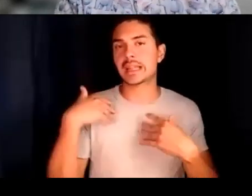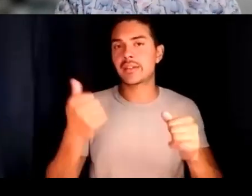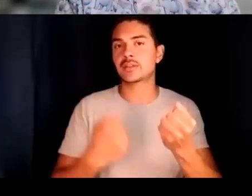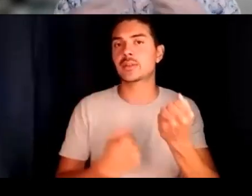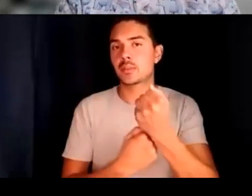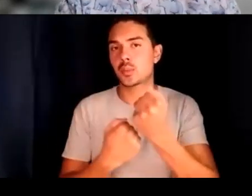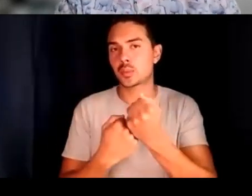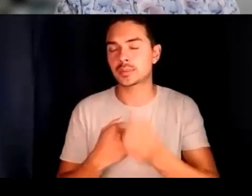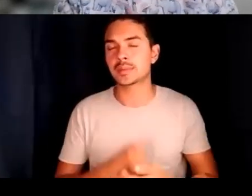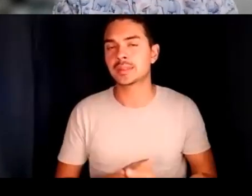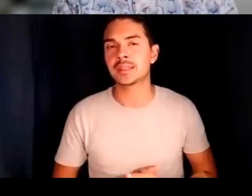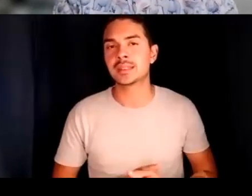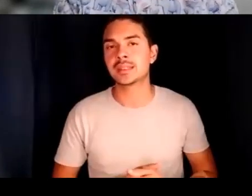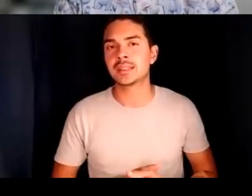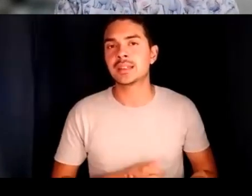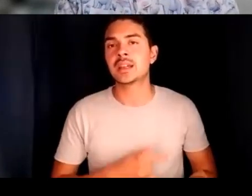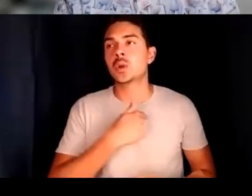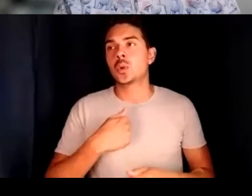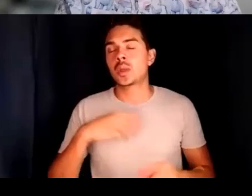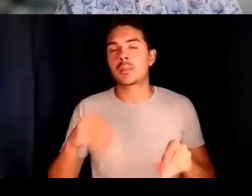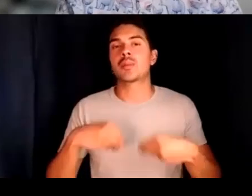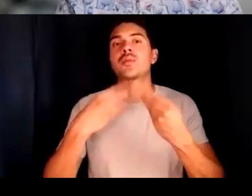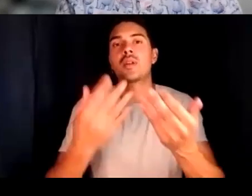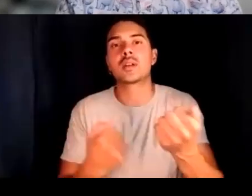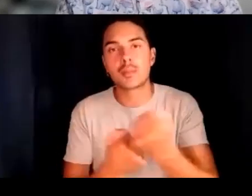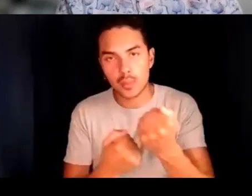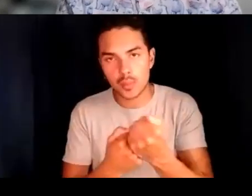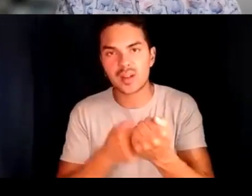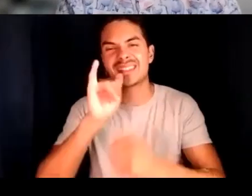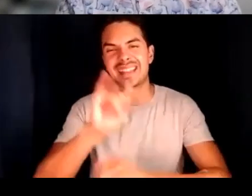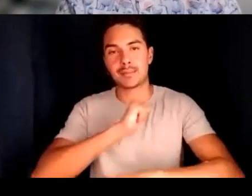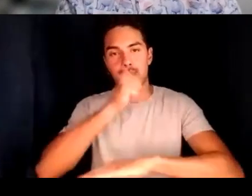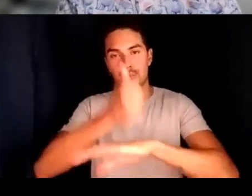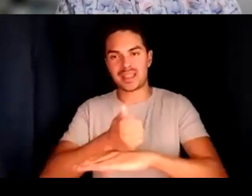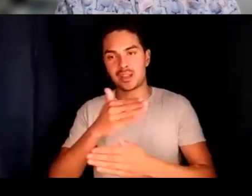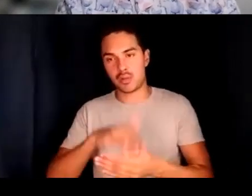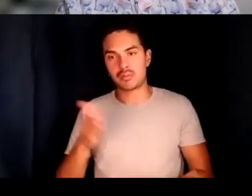that the support we offer to people and it will be trauma-informed and empowerment-based.